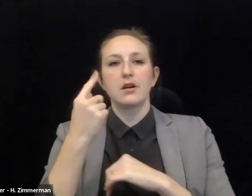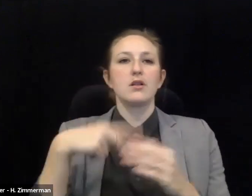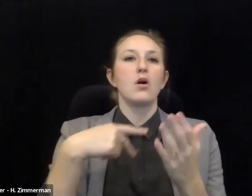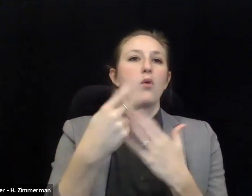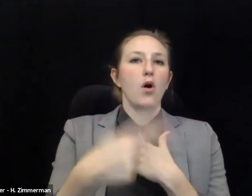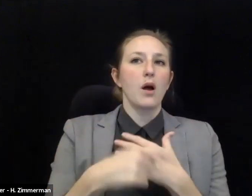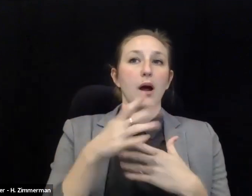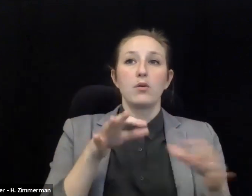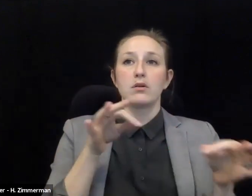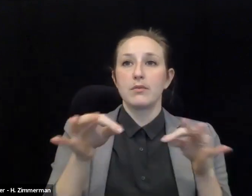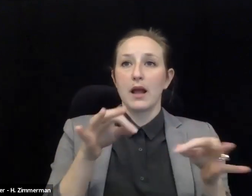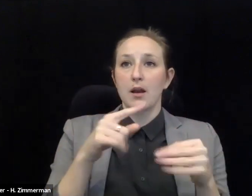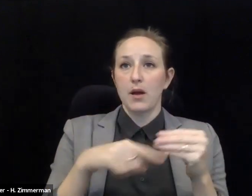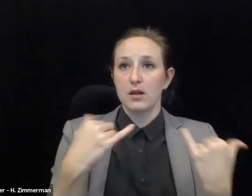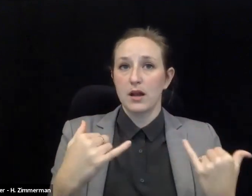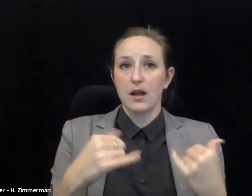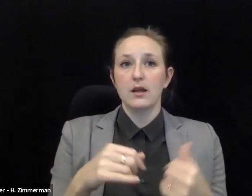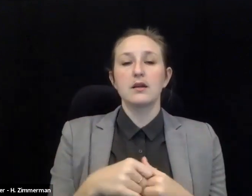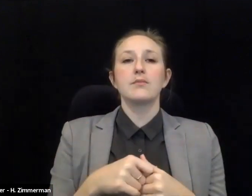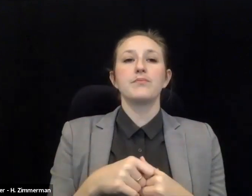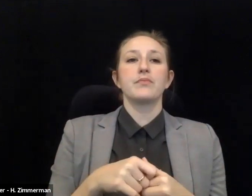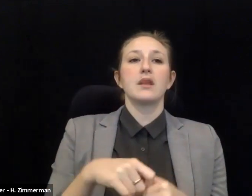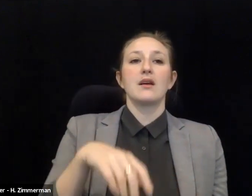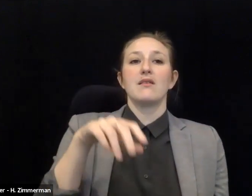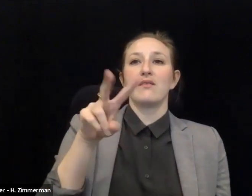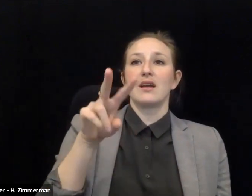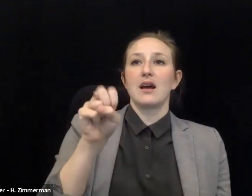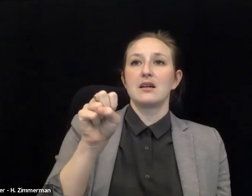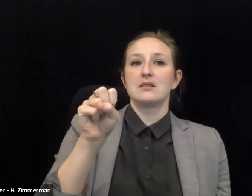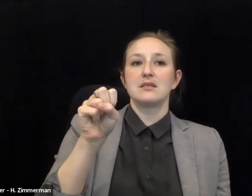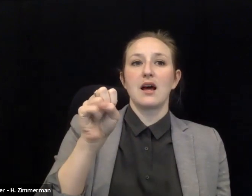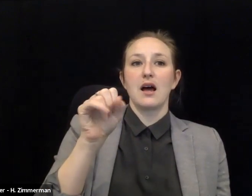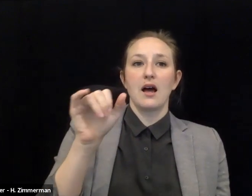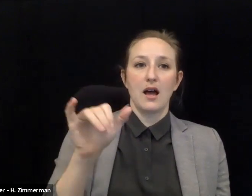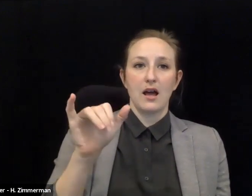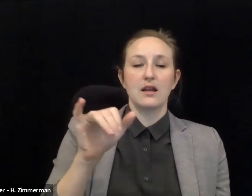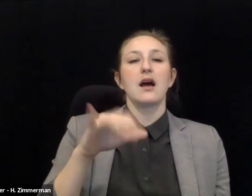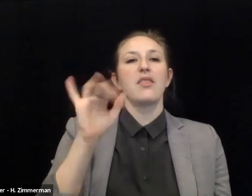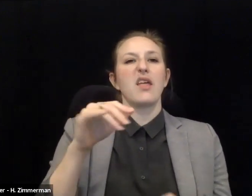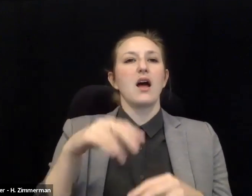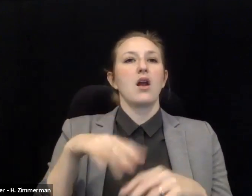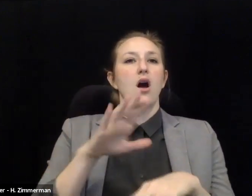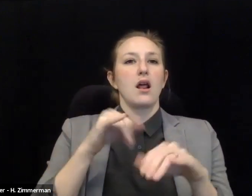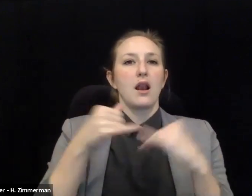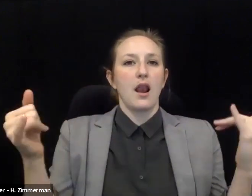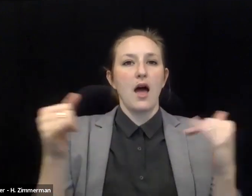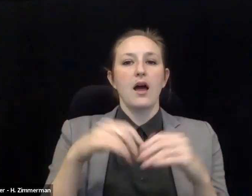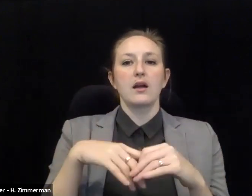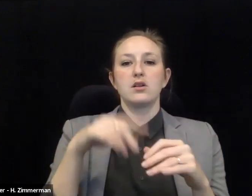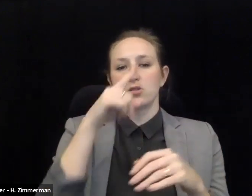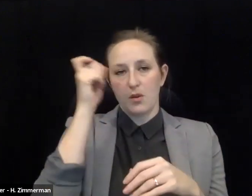NSLI-Y VSI, which is the virtual summer intensive program, which is a traditional summer program